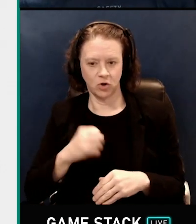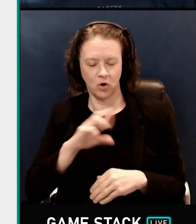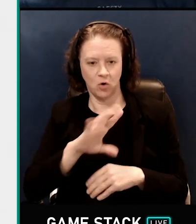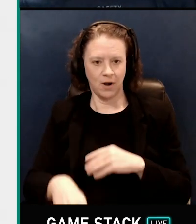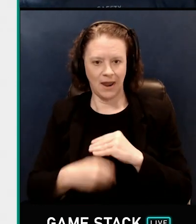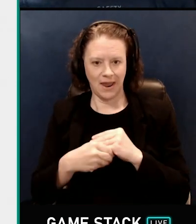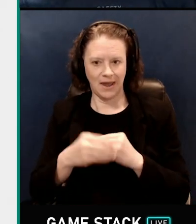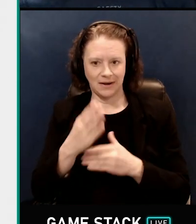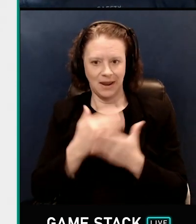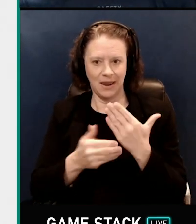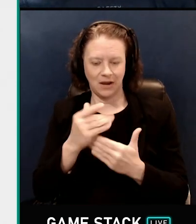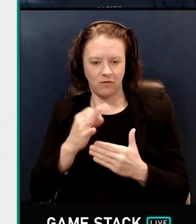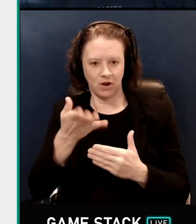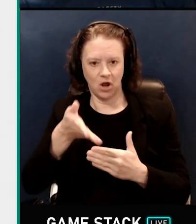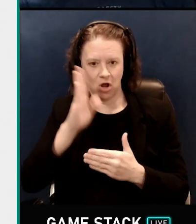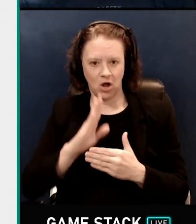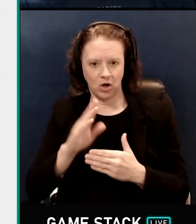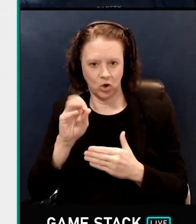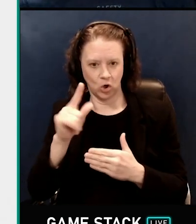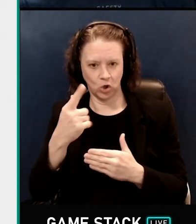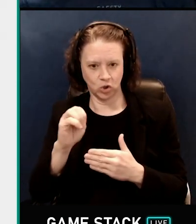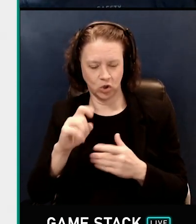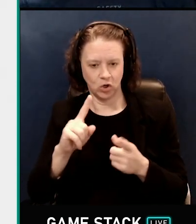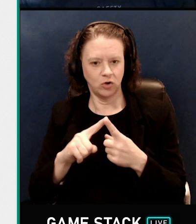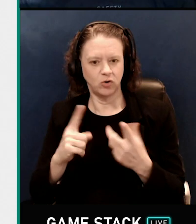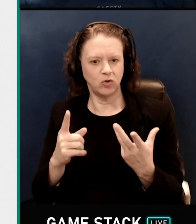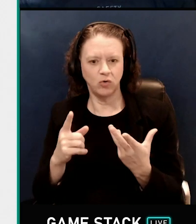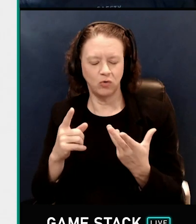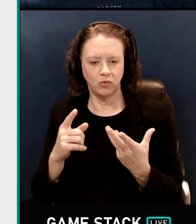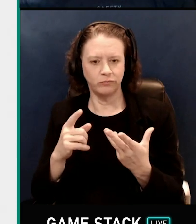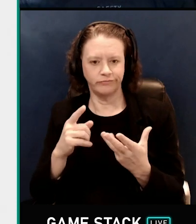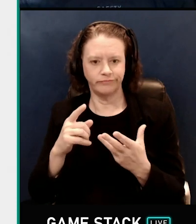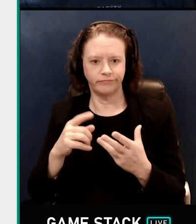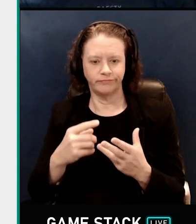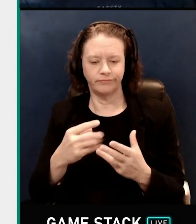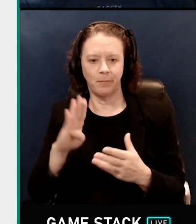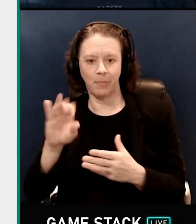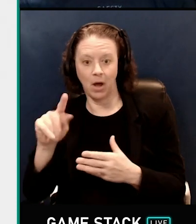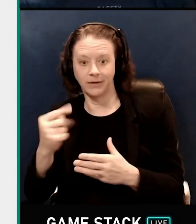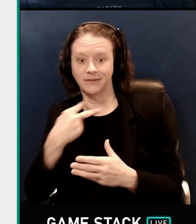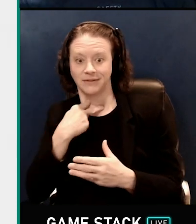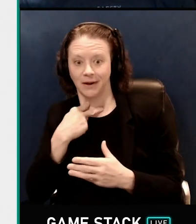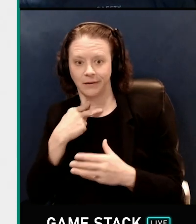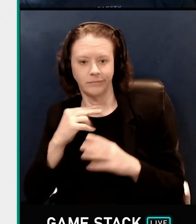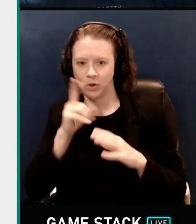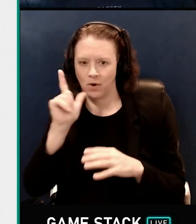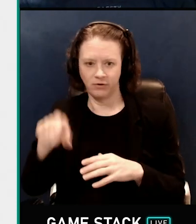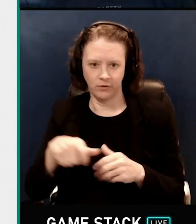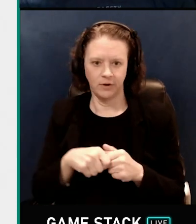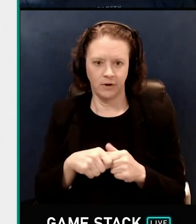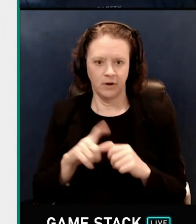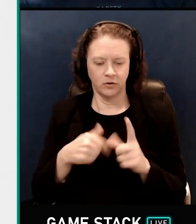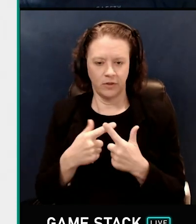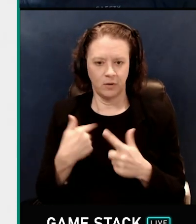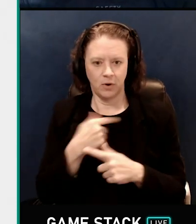purge to get the bot unstuck, and we don't have to update a bunch of scripts every time one of these issues arises.